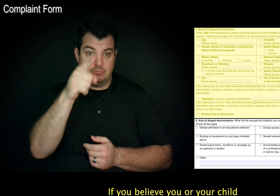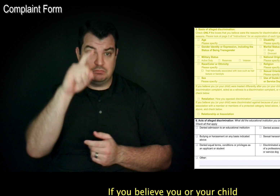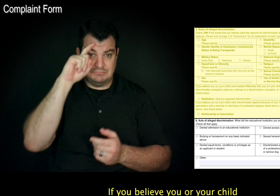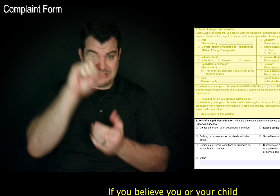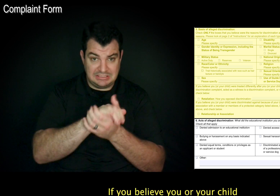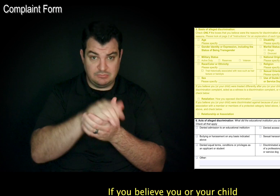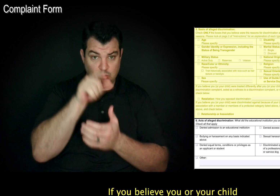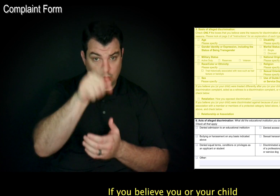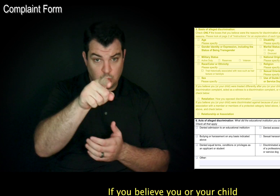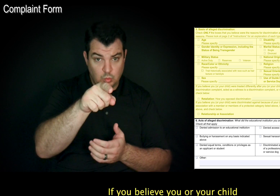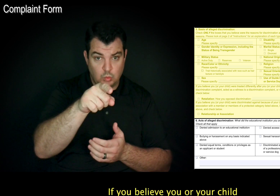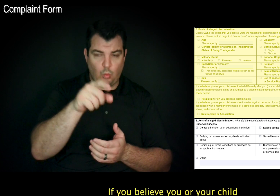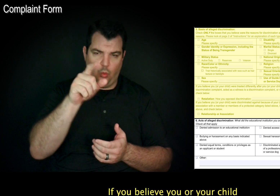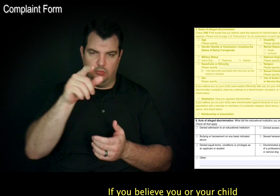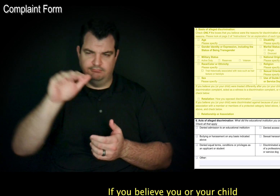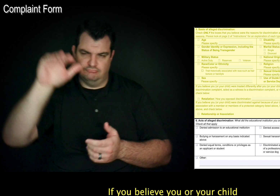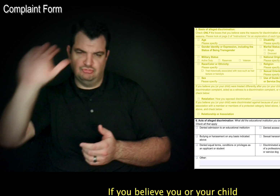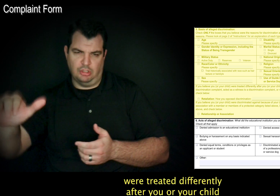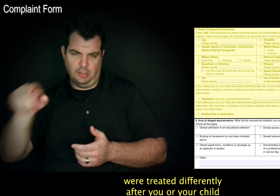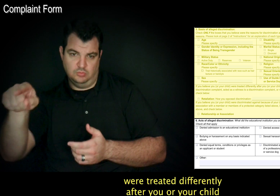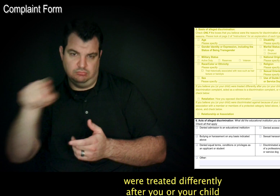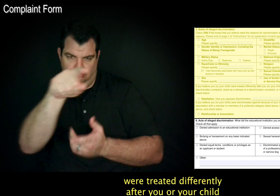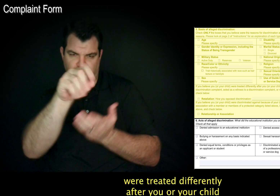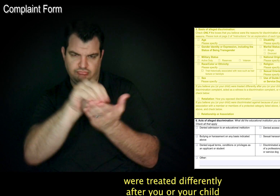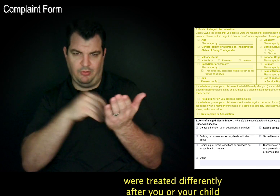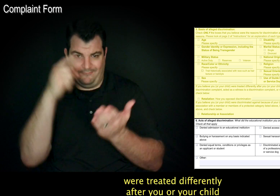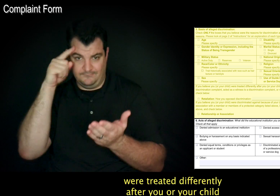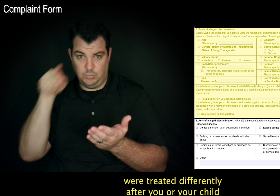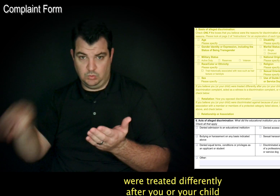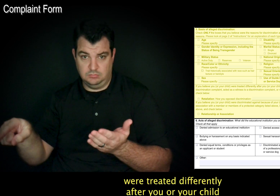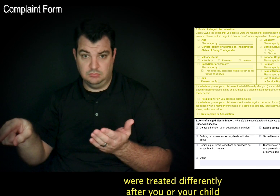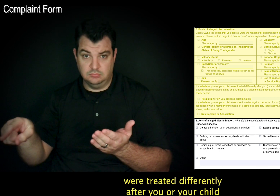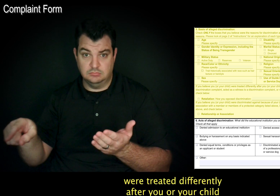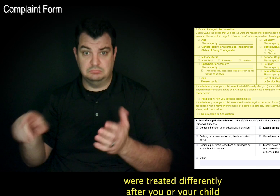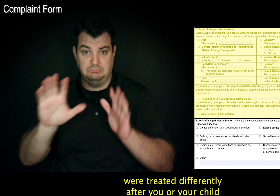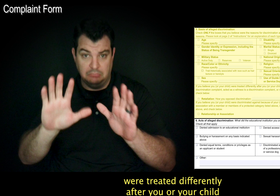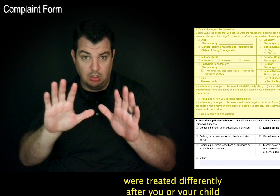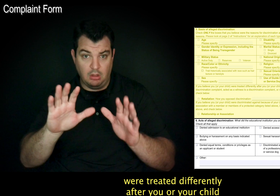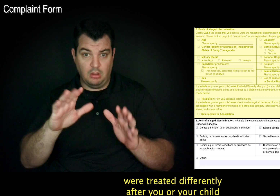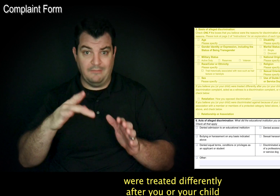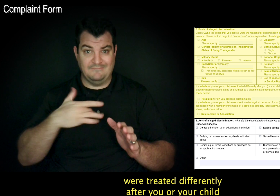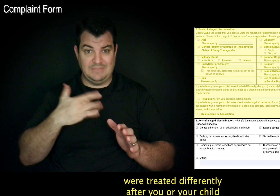If you believe you or your child were treated differently after you or your child